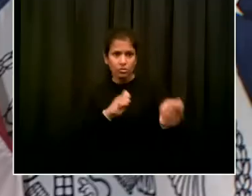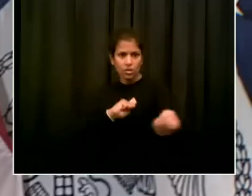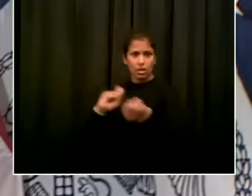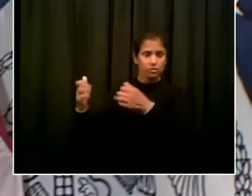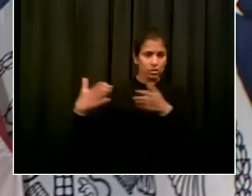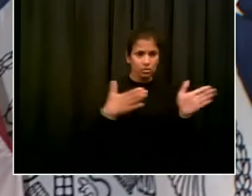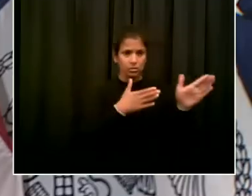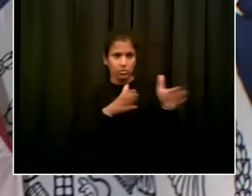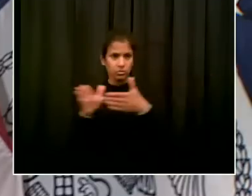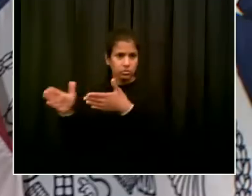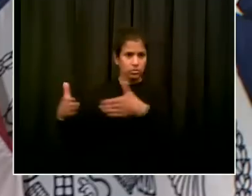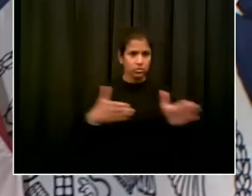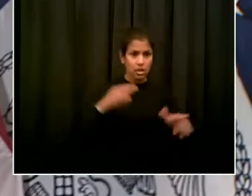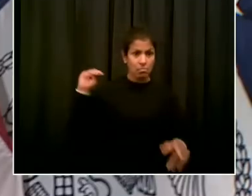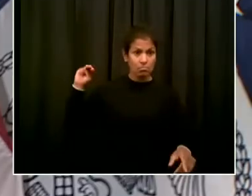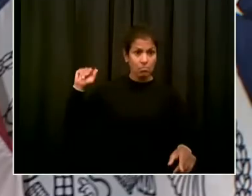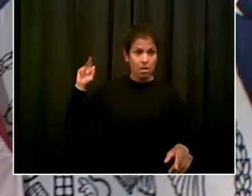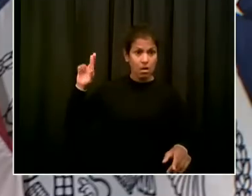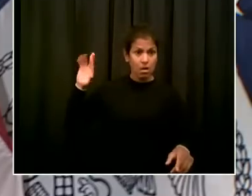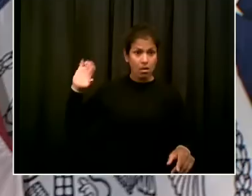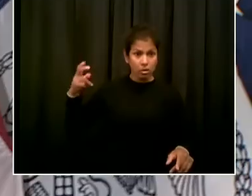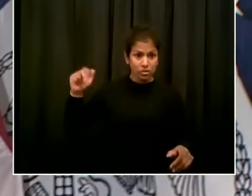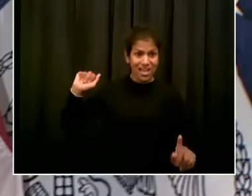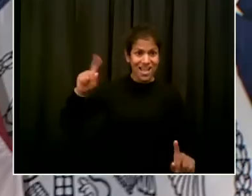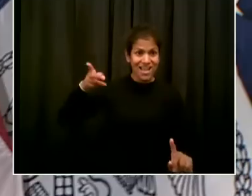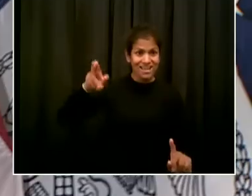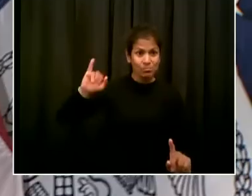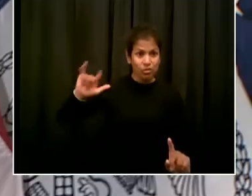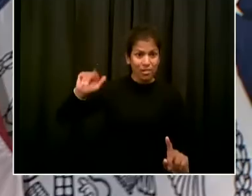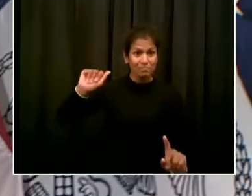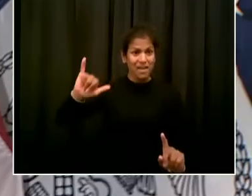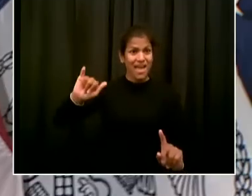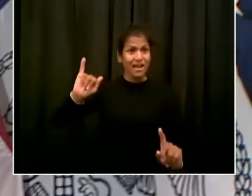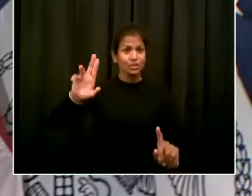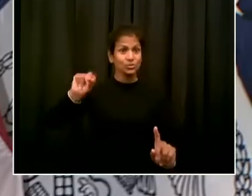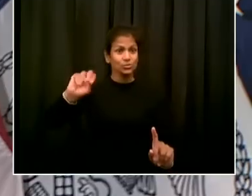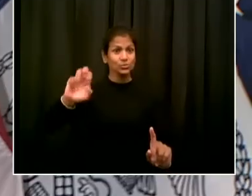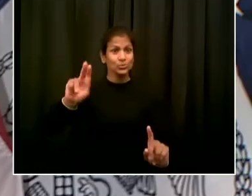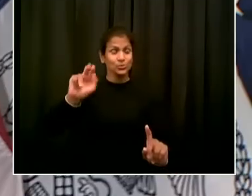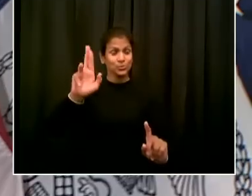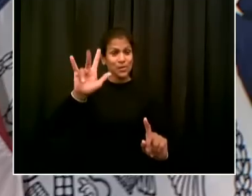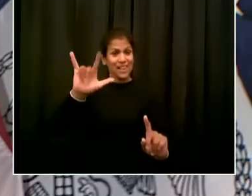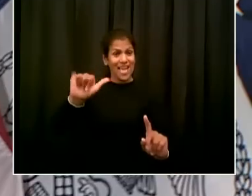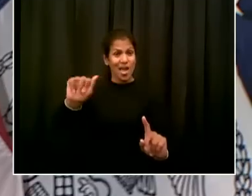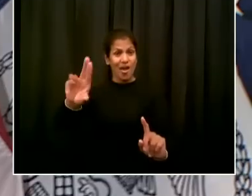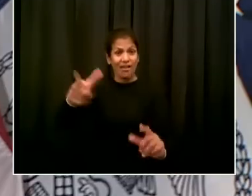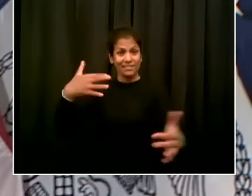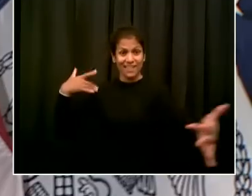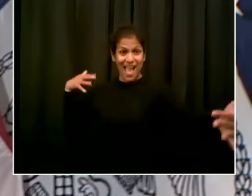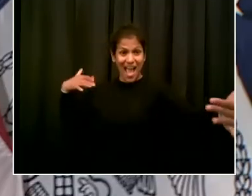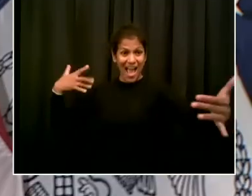WE ARARE TRYING TO MAKE SENSE O